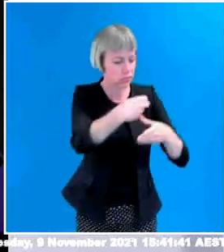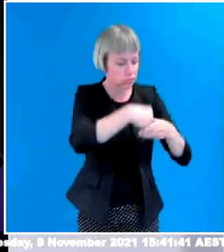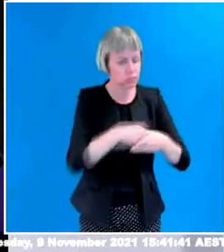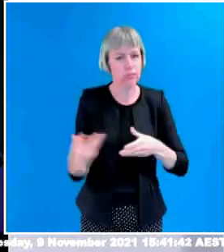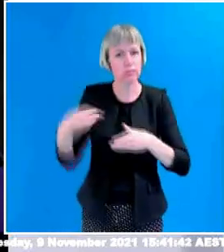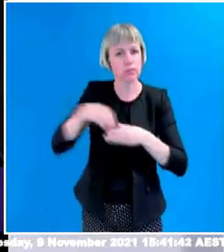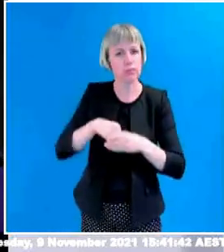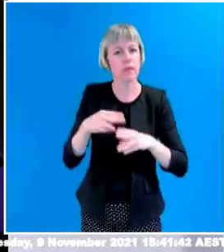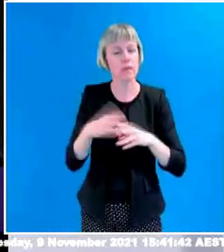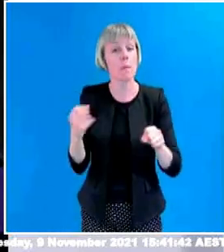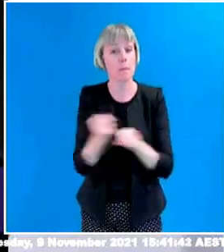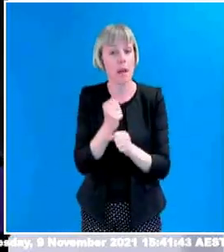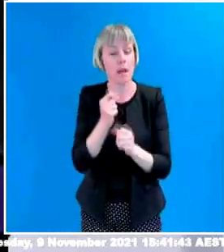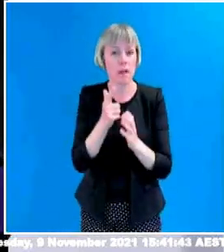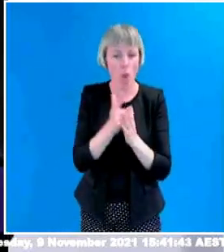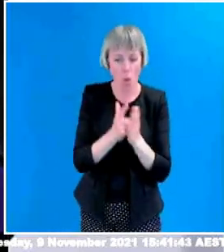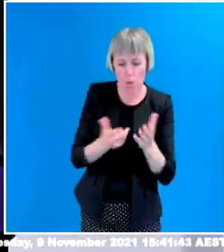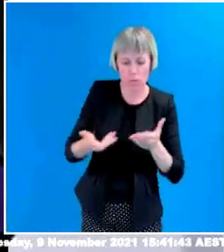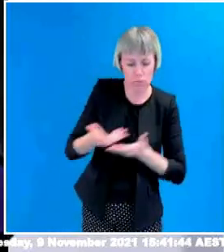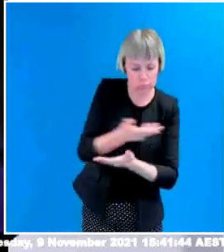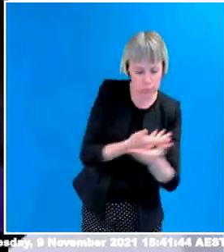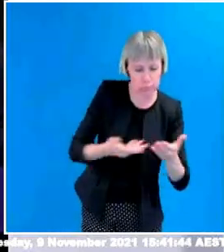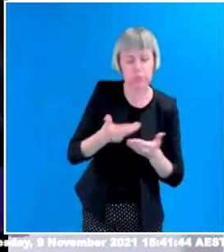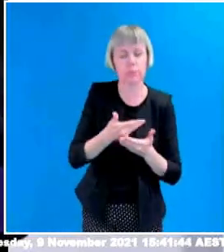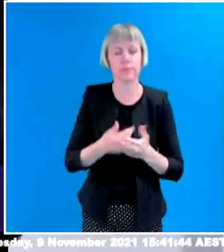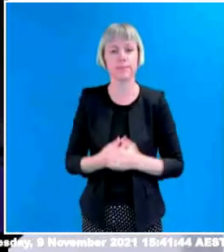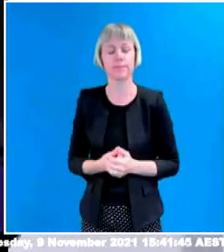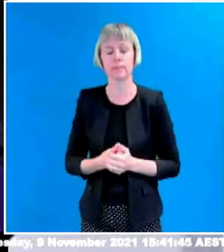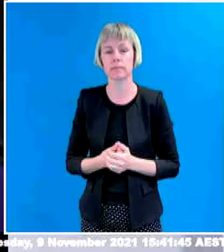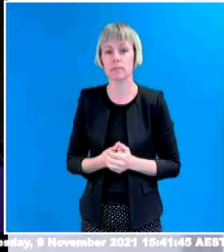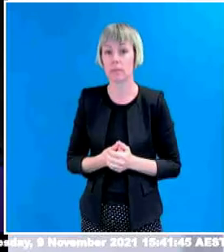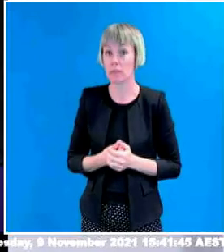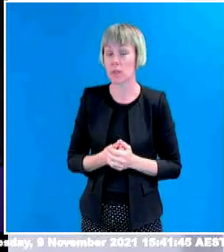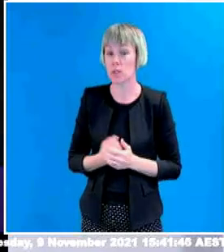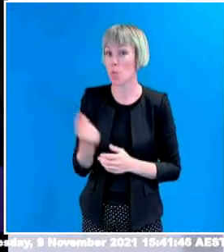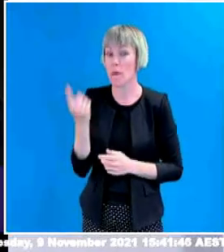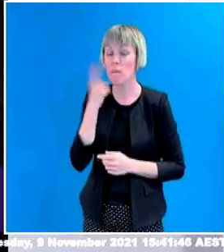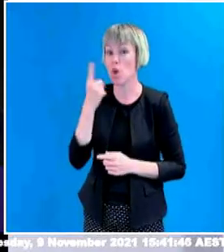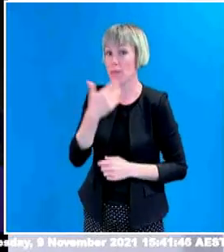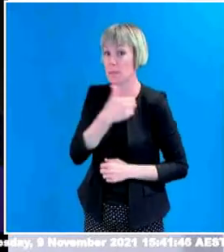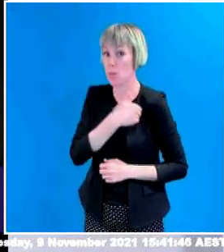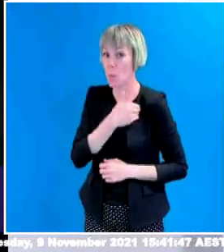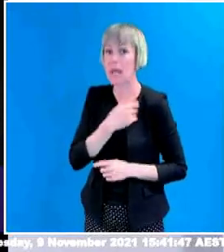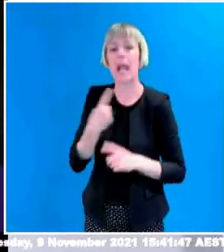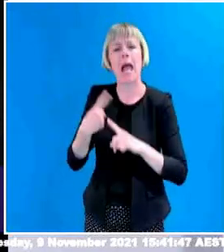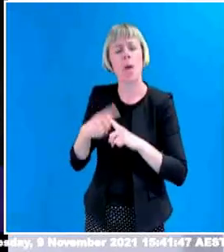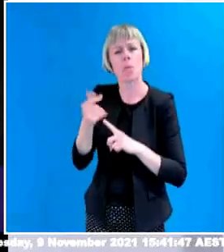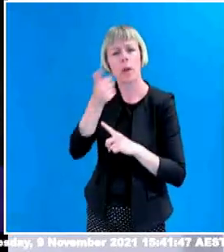in relation to proposed Australian laws, and Professor Byrnes spoke about that yesterday.